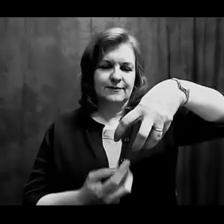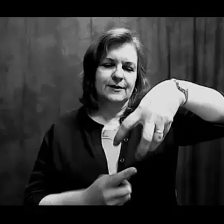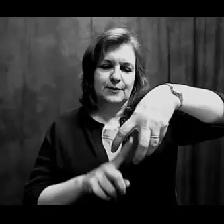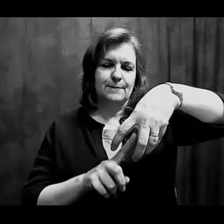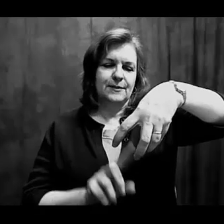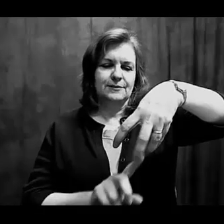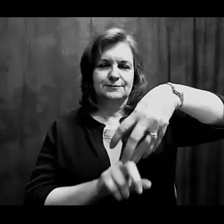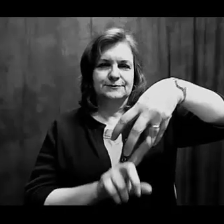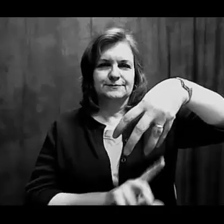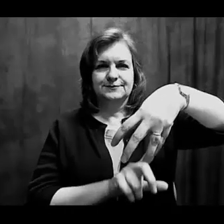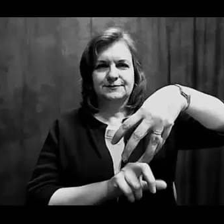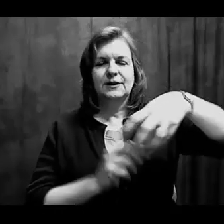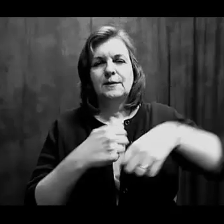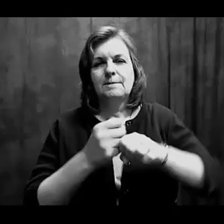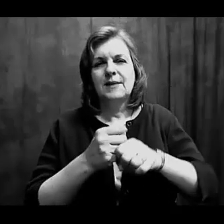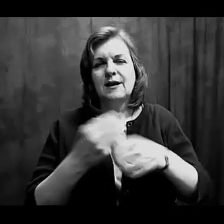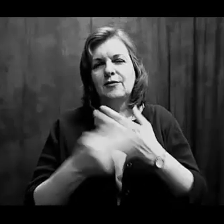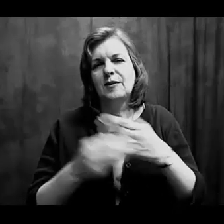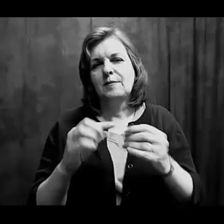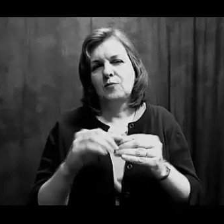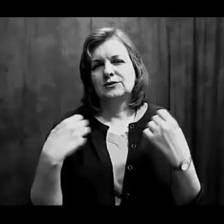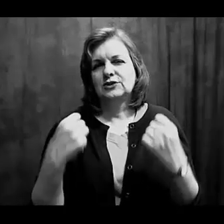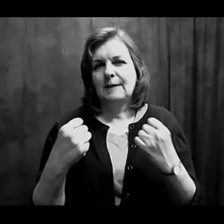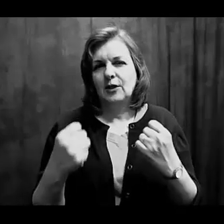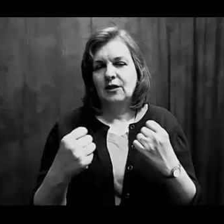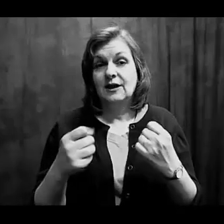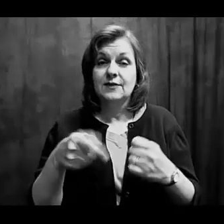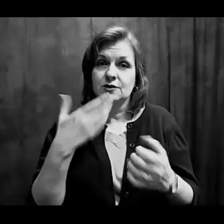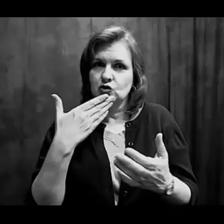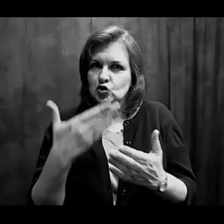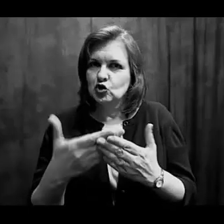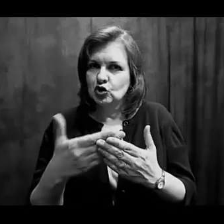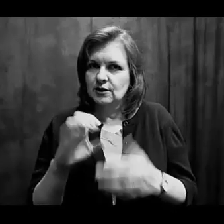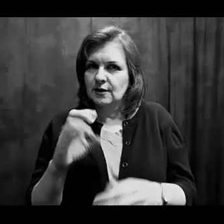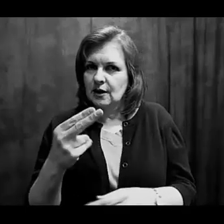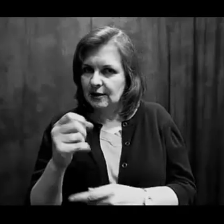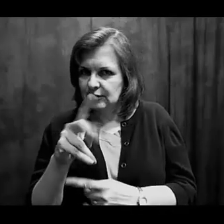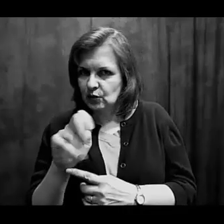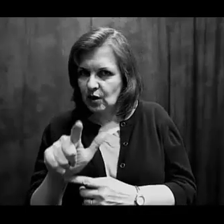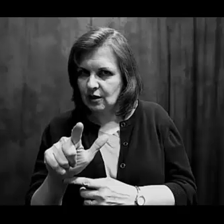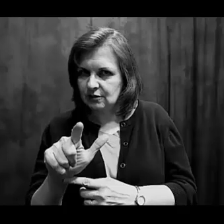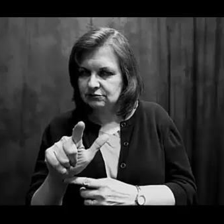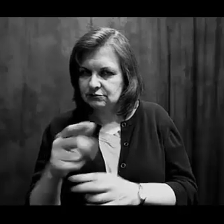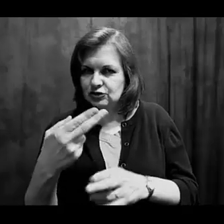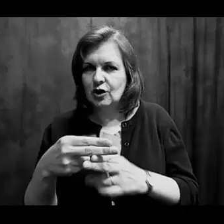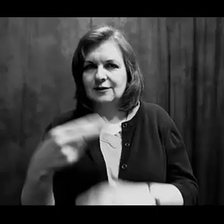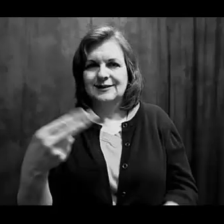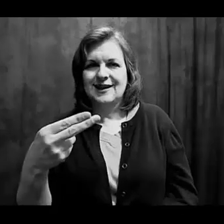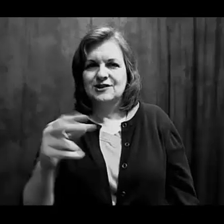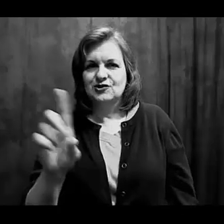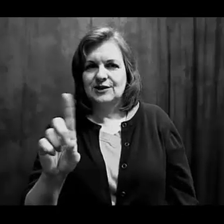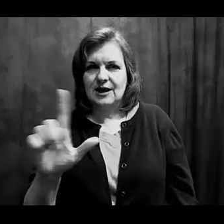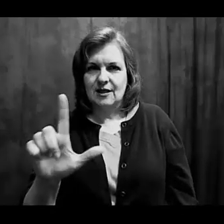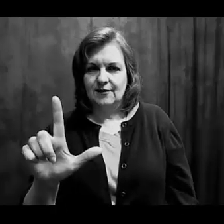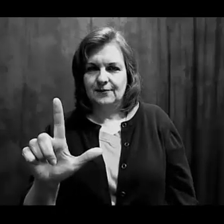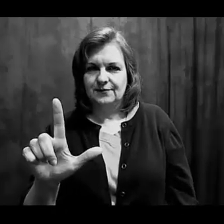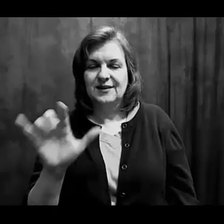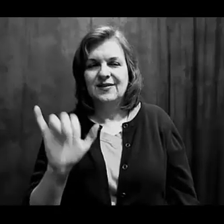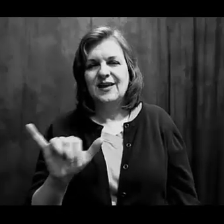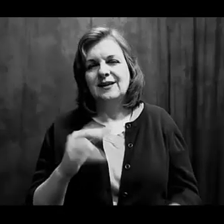to help to stabilize the membrane -- now this is good cholesterol this is HDL